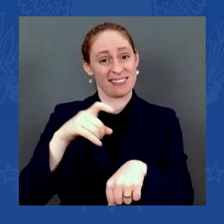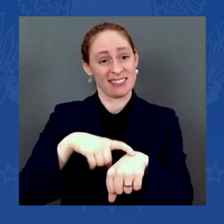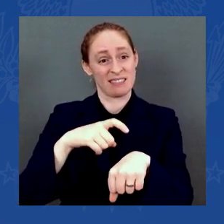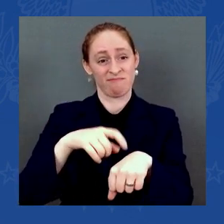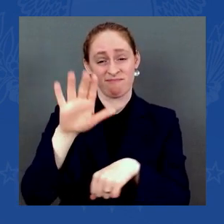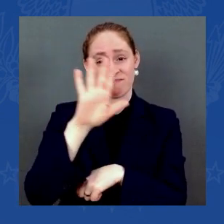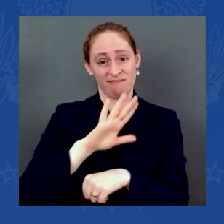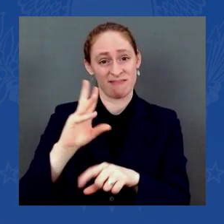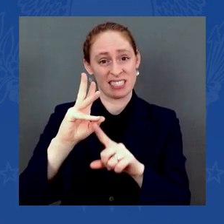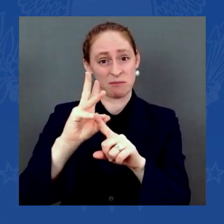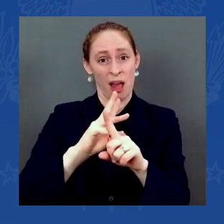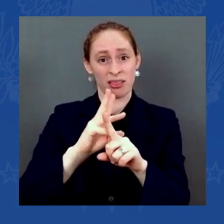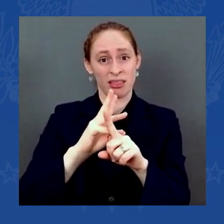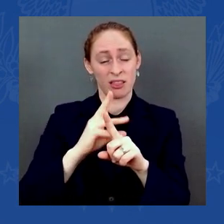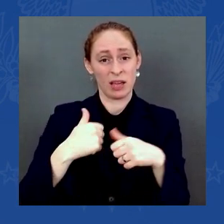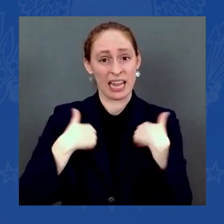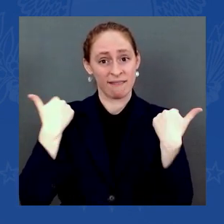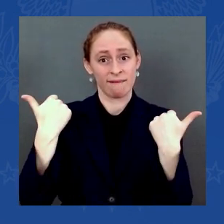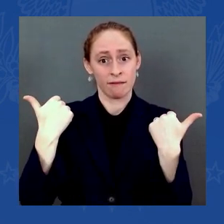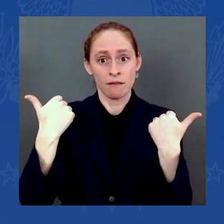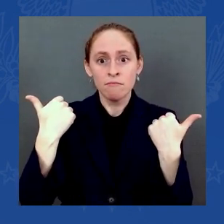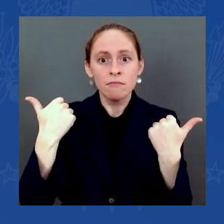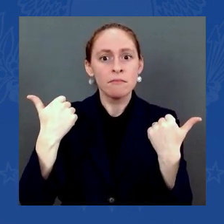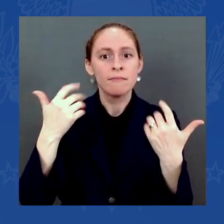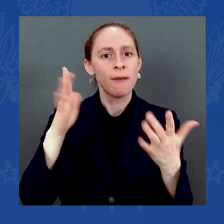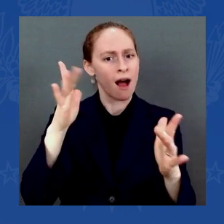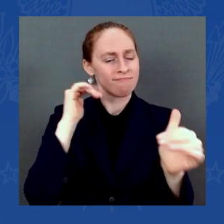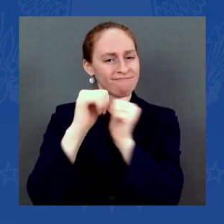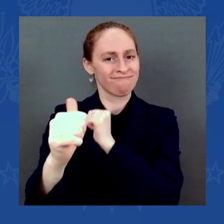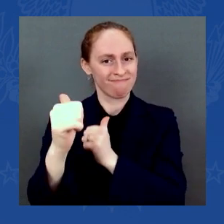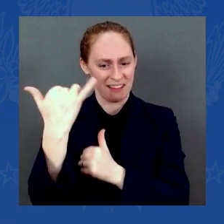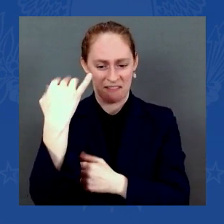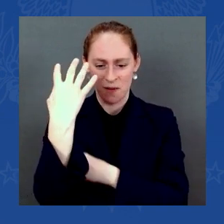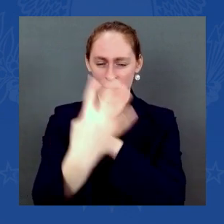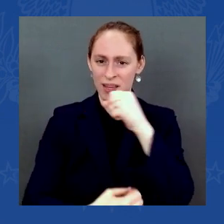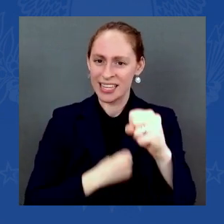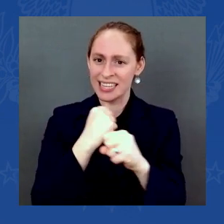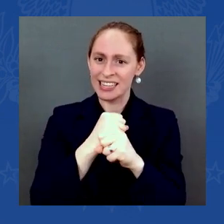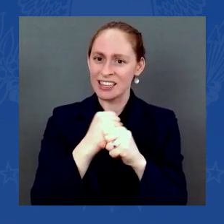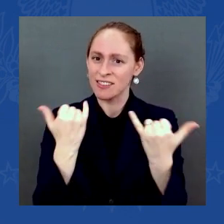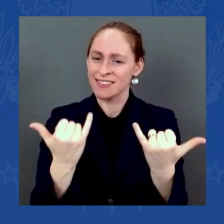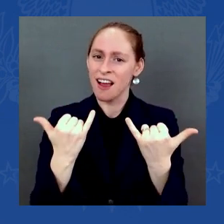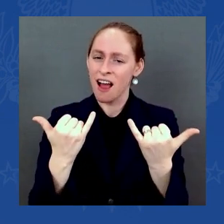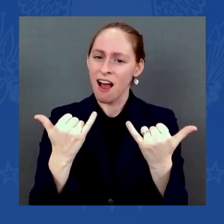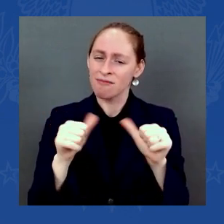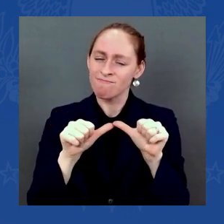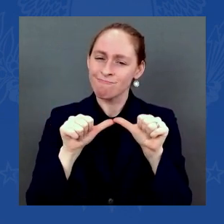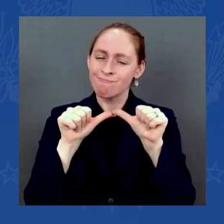I say hi to you both -- because they turned their pain into purpose.